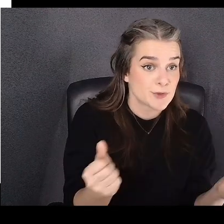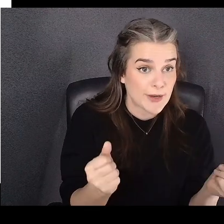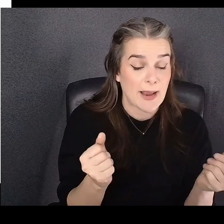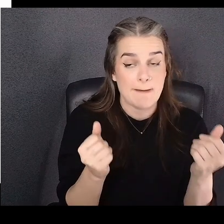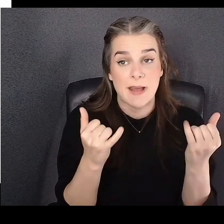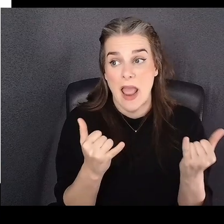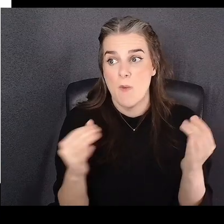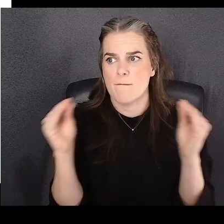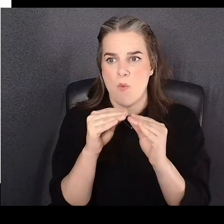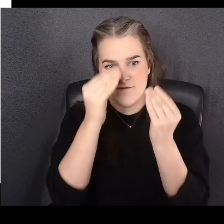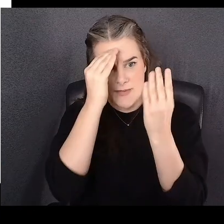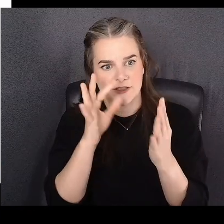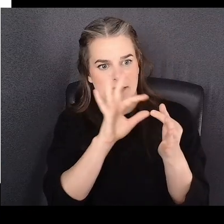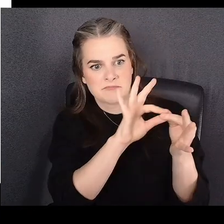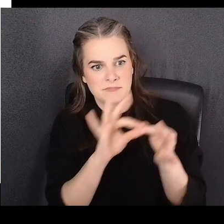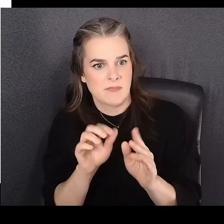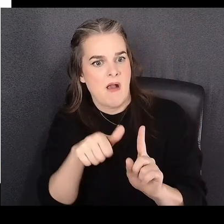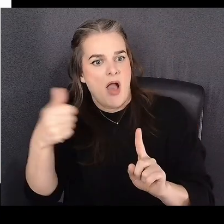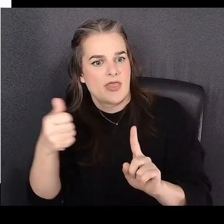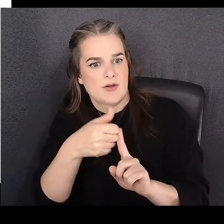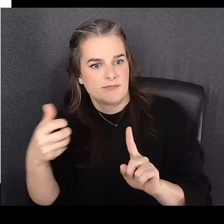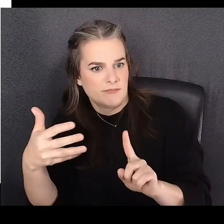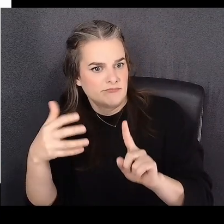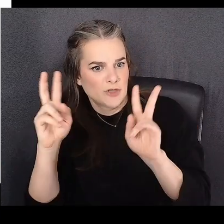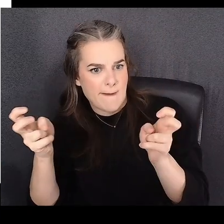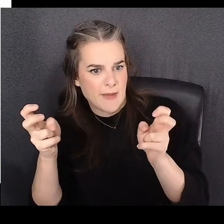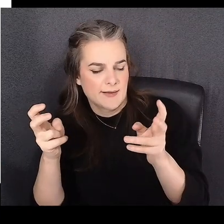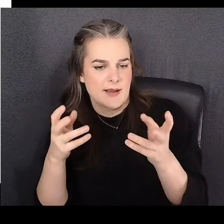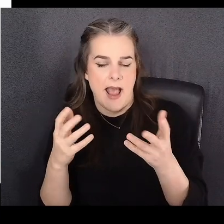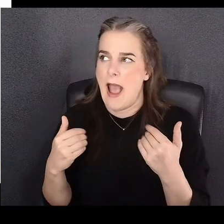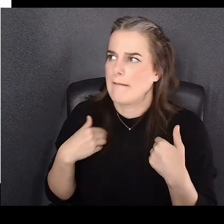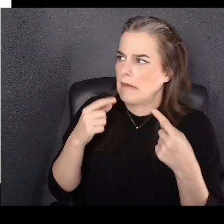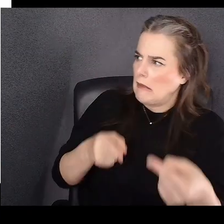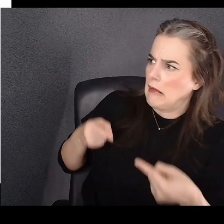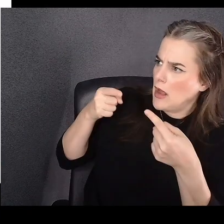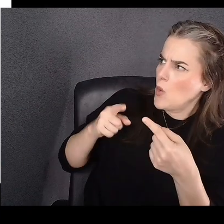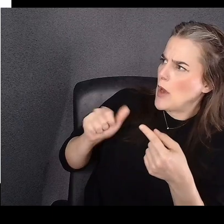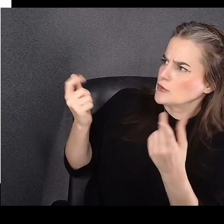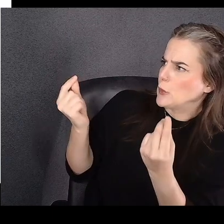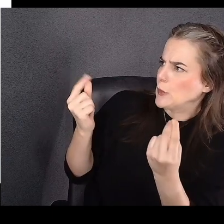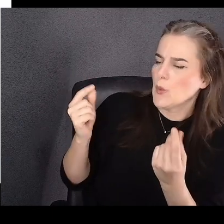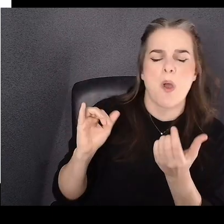Hey, I'm having trouble with this. What else can I be doing? To just ensure that it's sustainable,